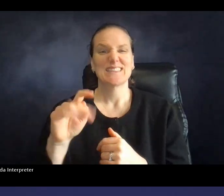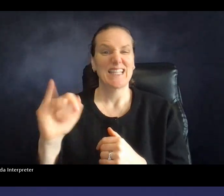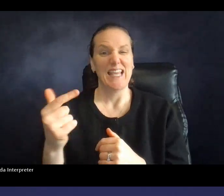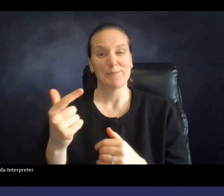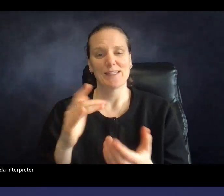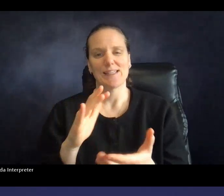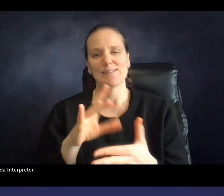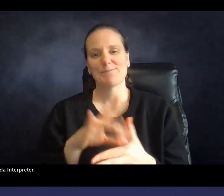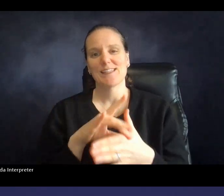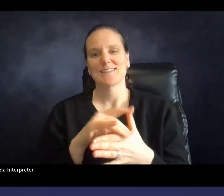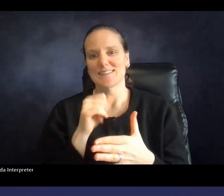slow roasting, it is a good way to do it.